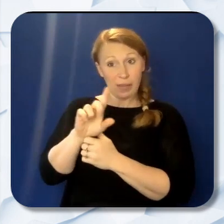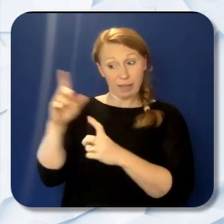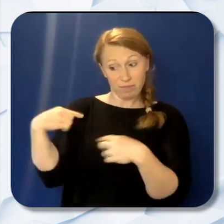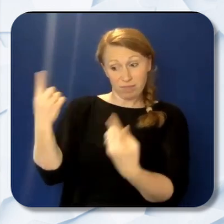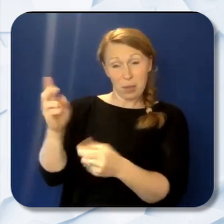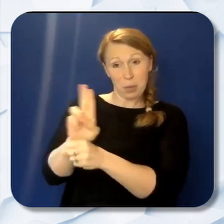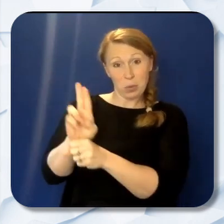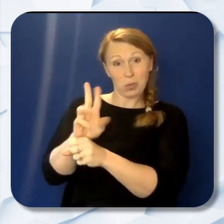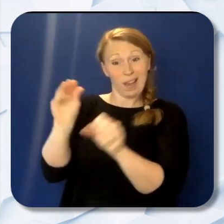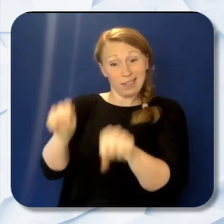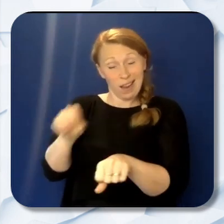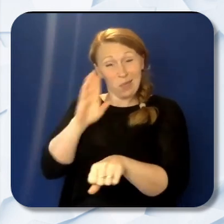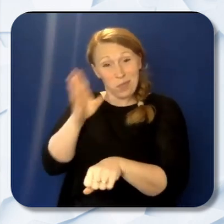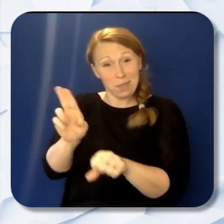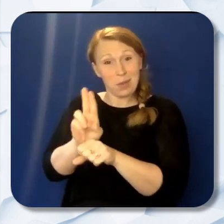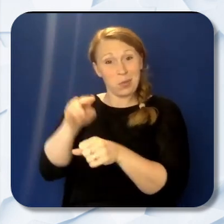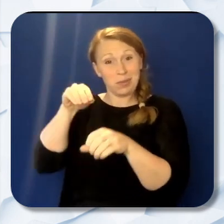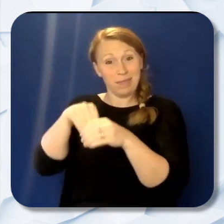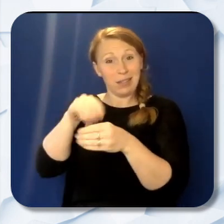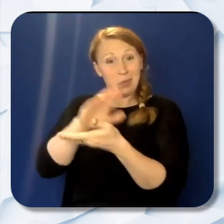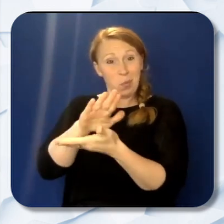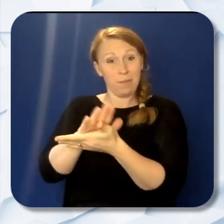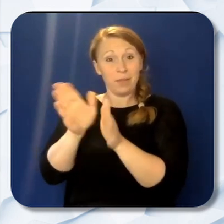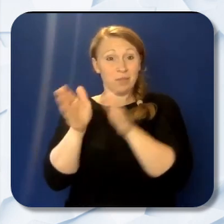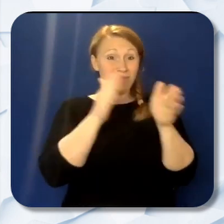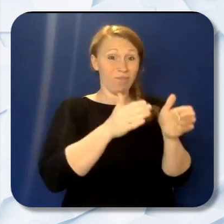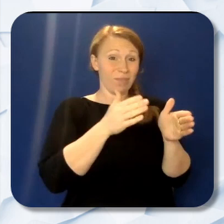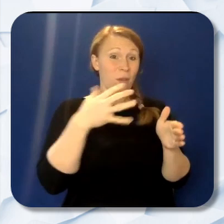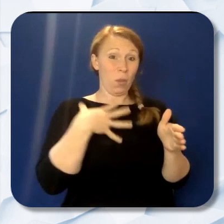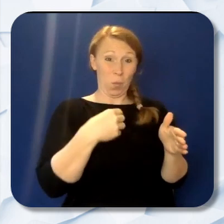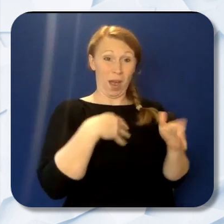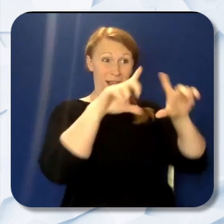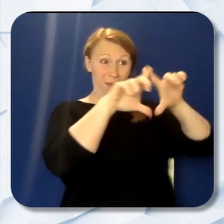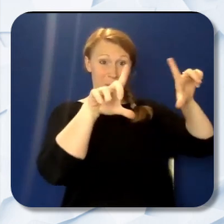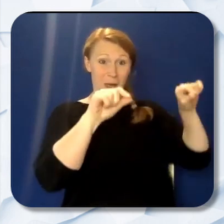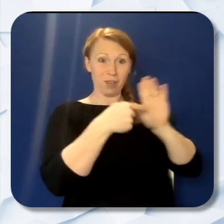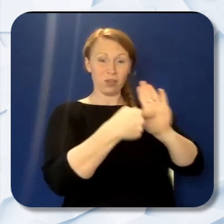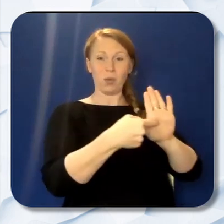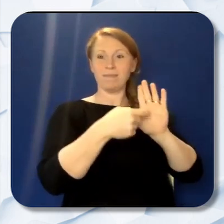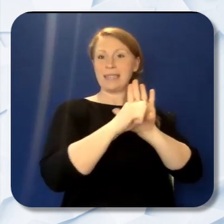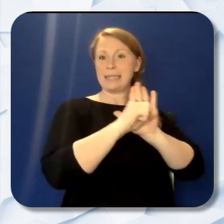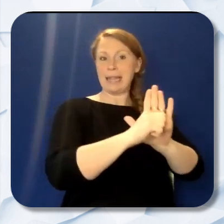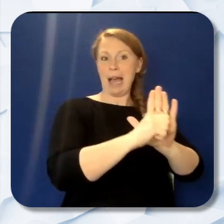Here are signs of an opioid overdose which can include uh an extreme inability to stay wake slow